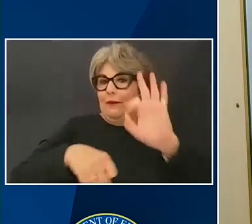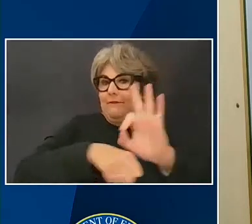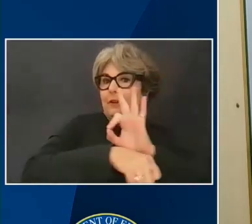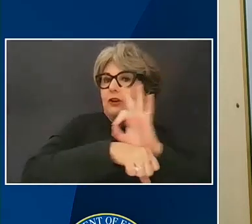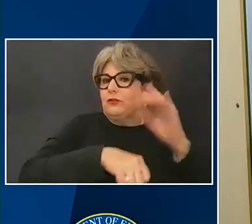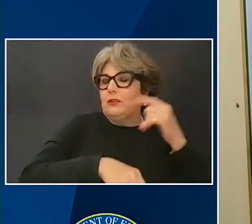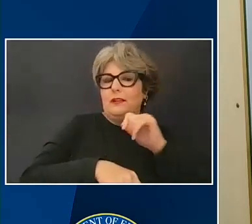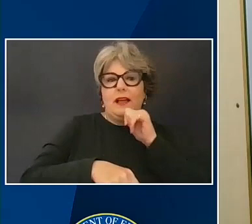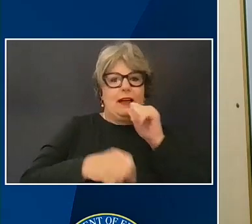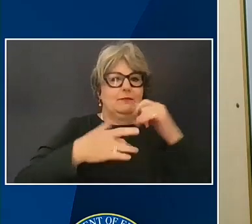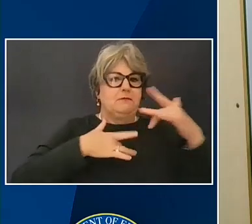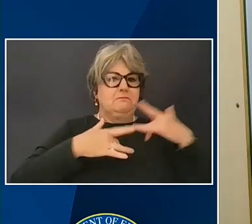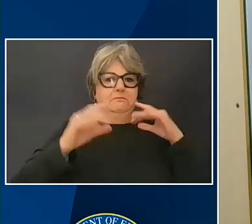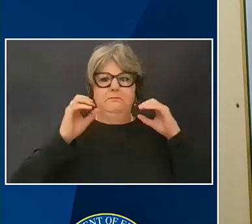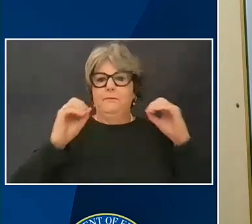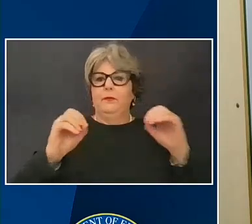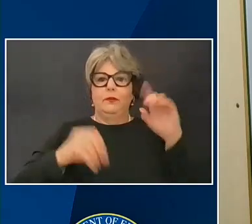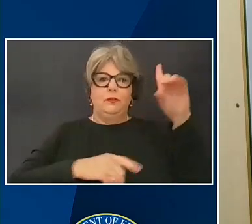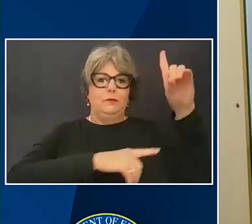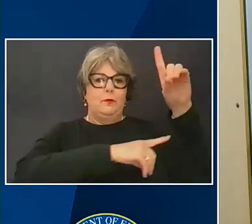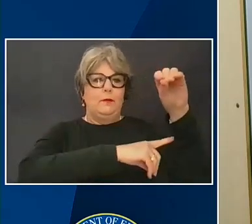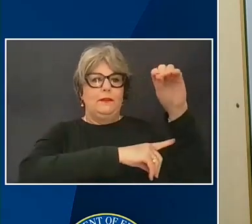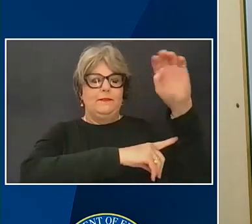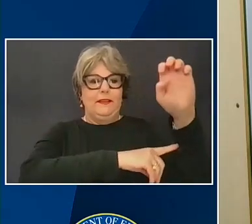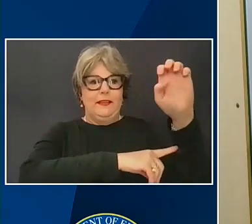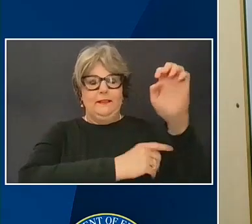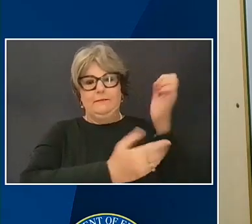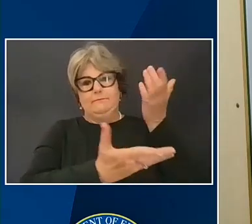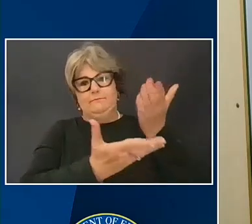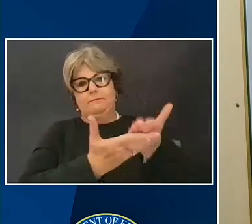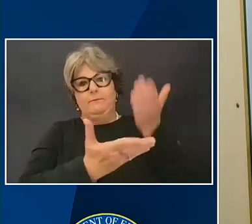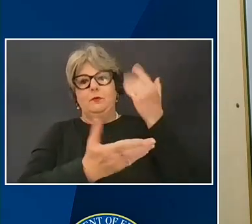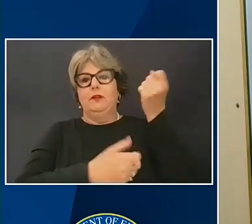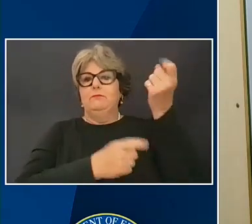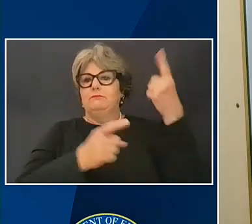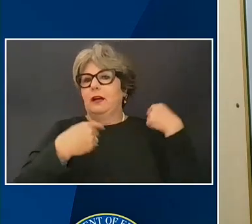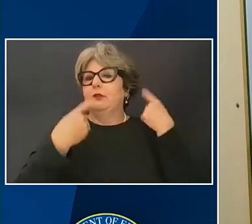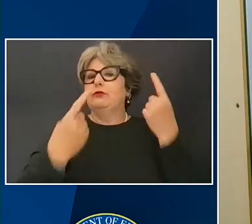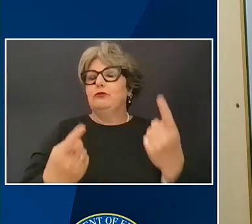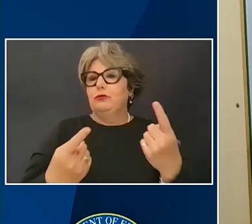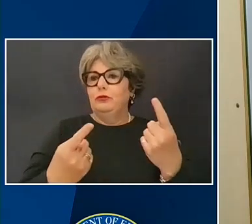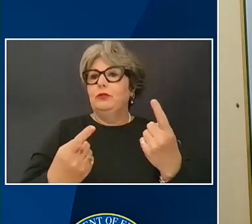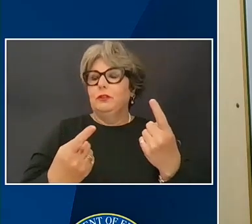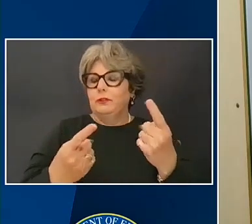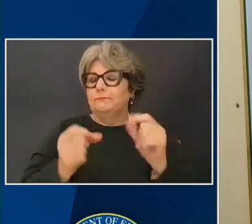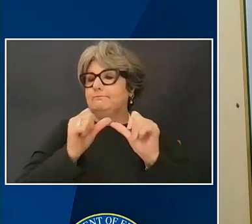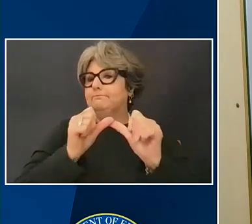concerns with the Department sort of codifying what I have understood to be long-standing guidance from the Department